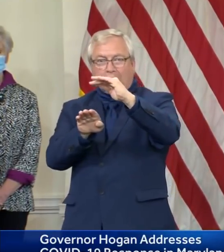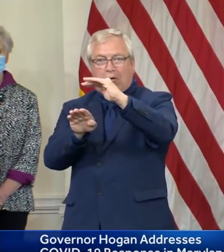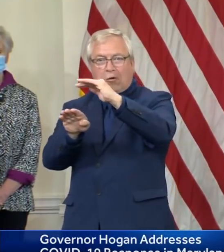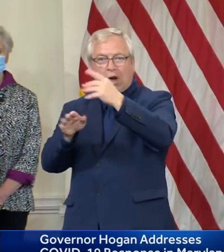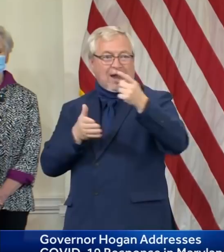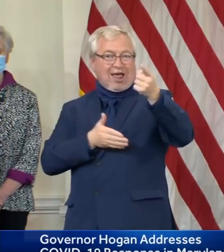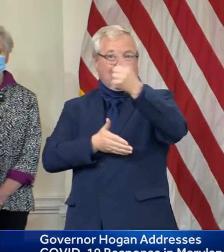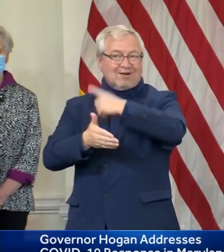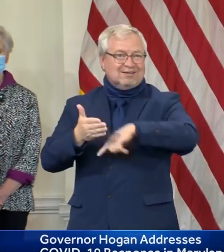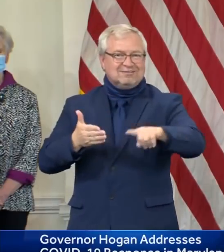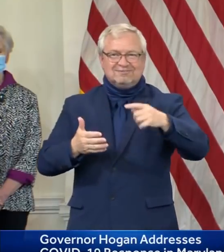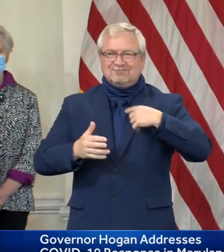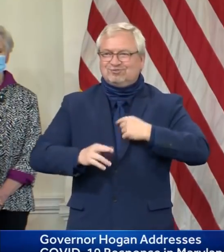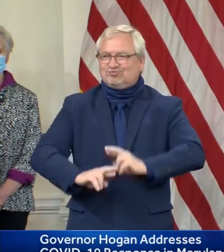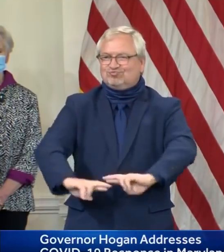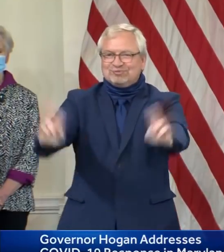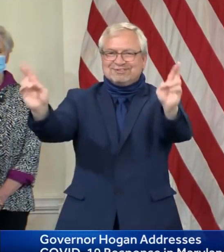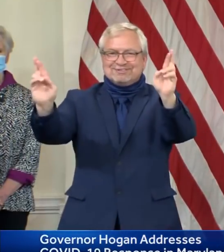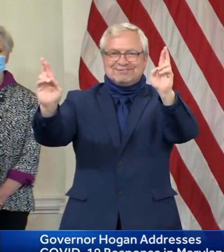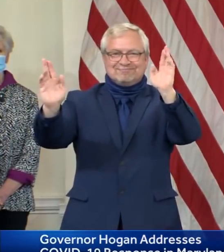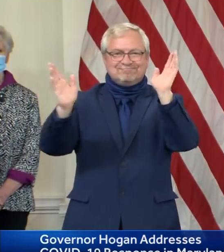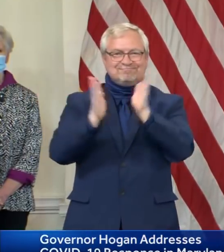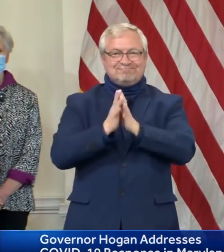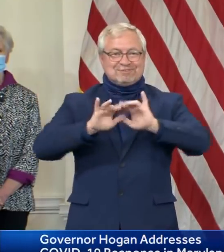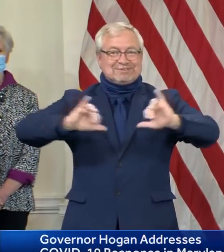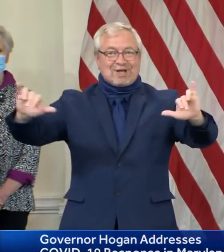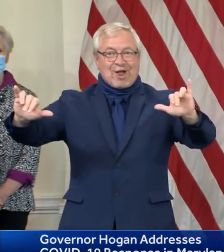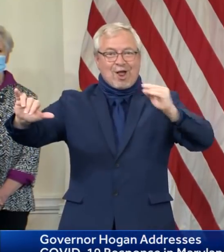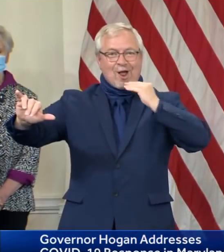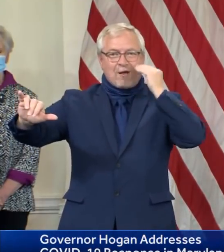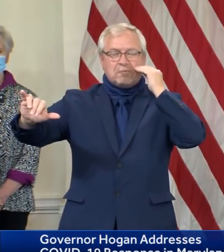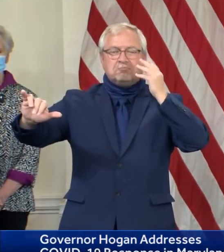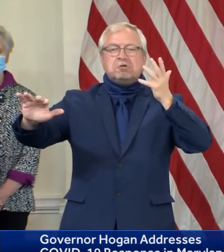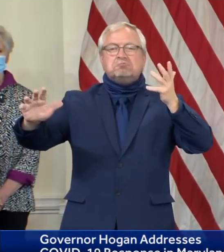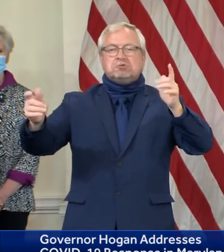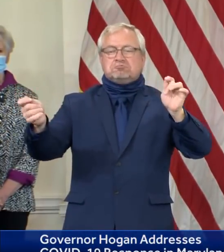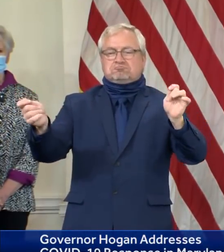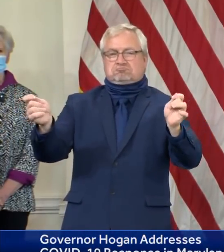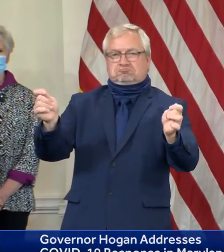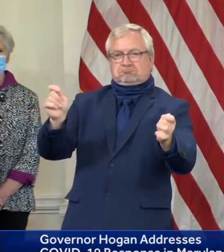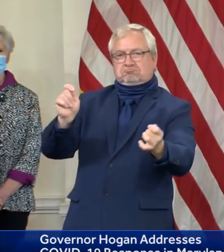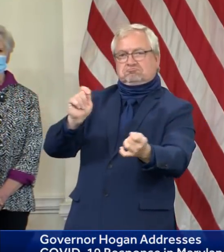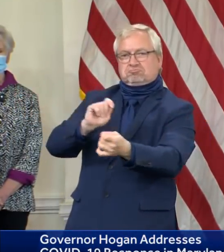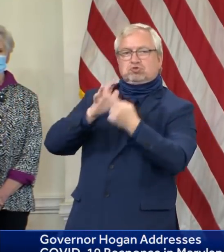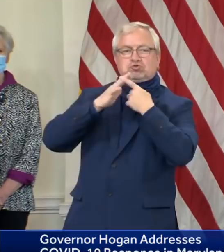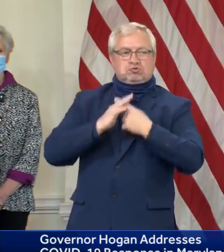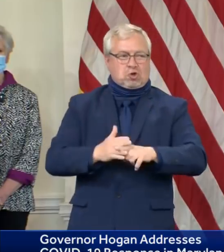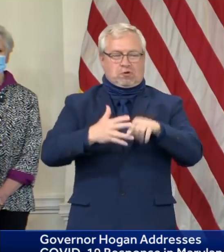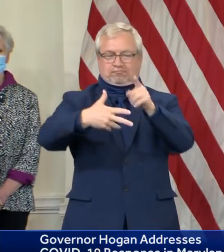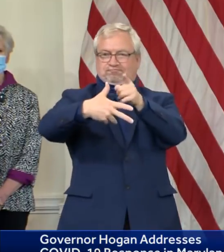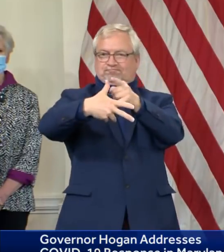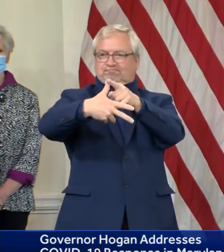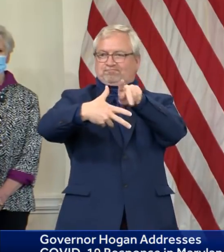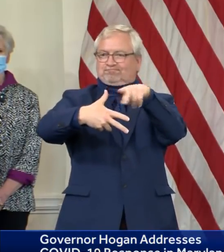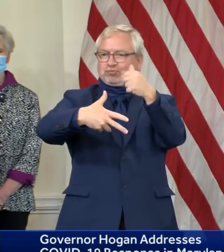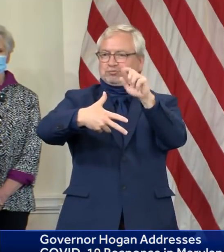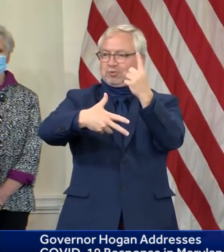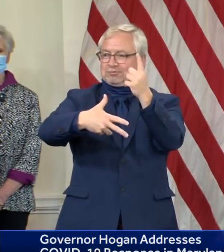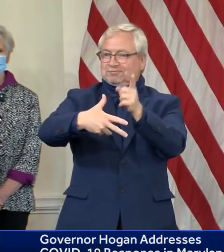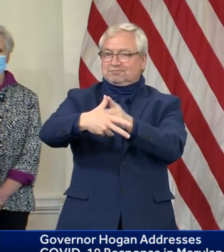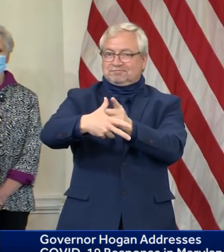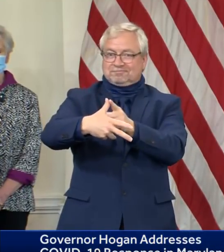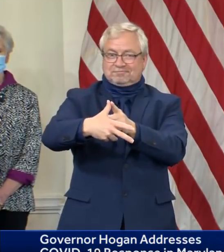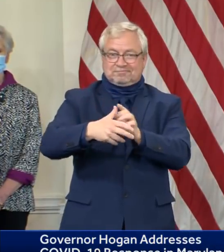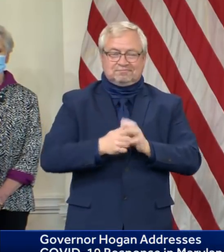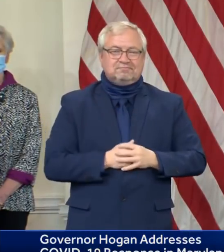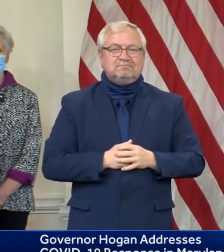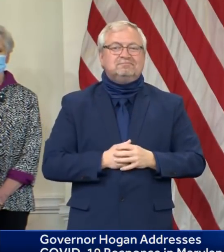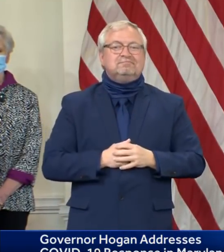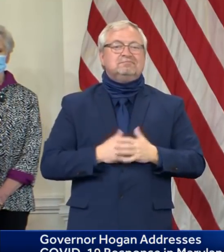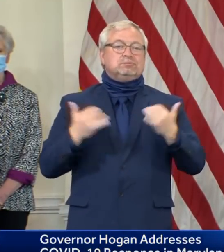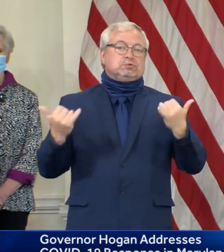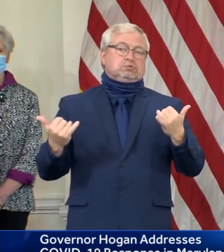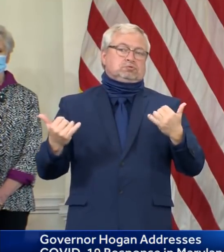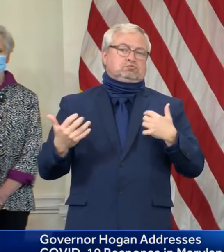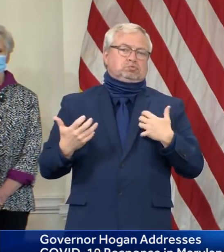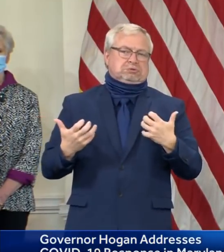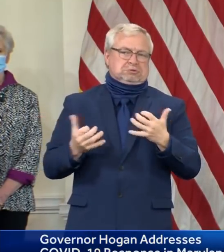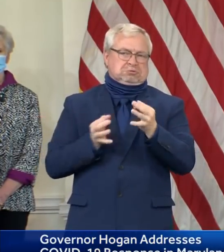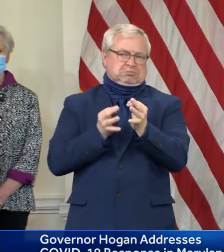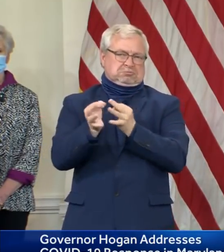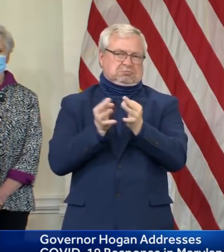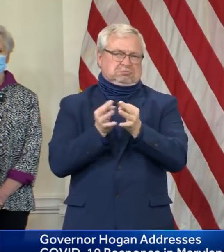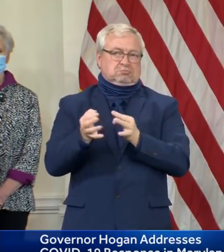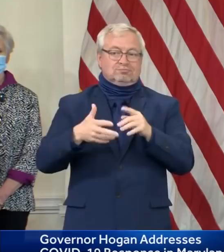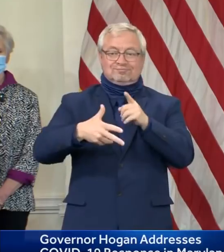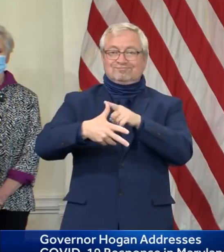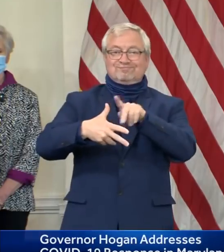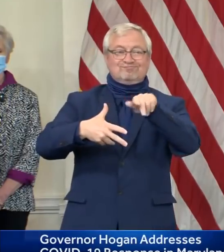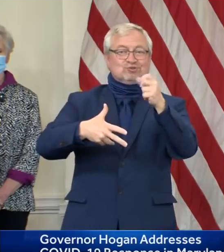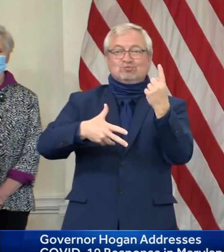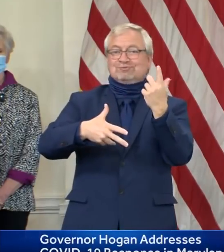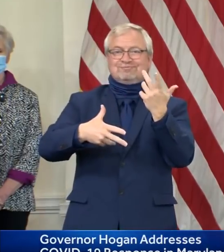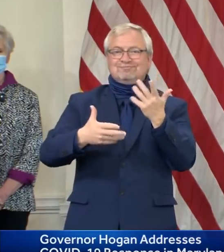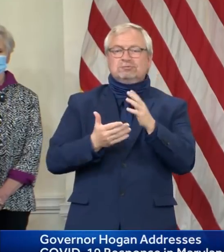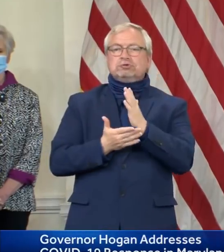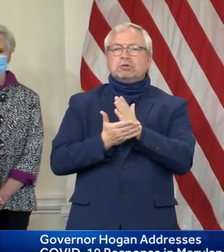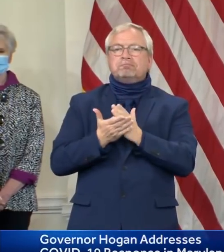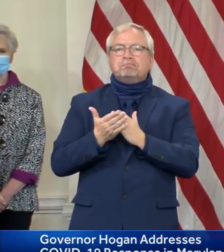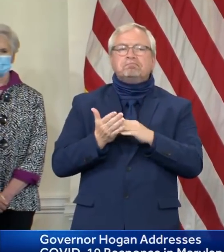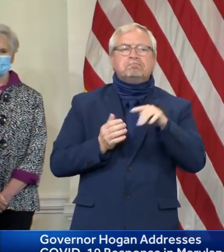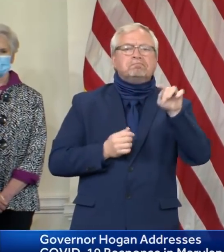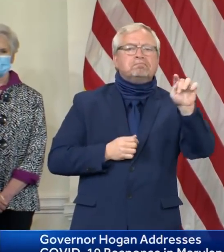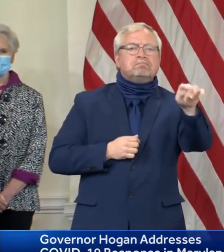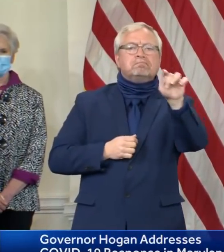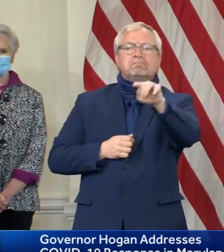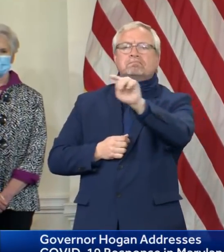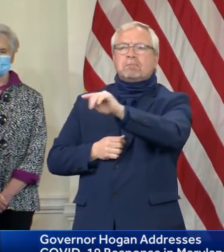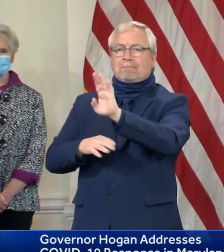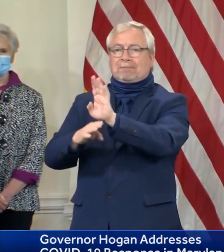IF THESE TRENDS CONTINUE INTO NEXT WEEK, WE WILL BE READY TO LIFT THE STAY-AT-HOME ORDER AND TO BEGIN STAGE ONE OF OUR REPORT -- RECOVERY PLAN.